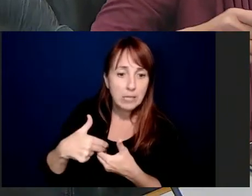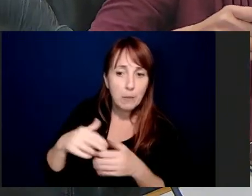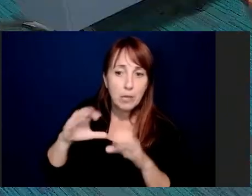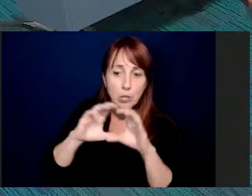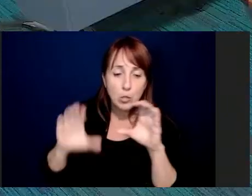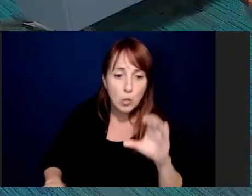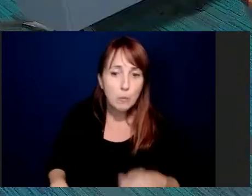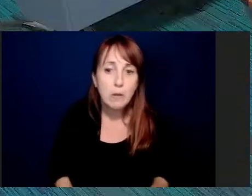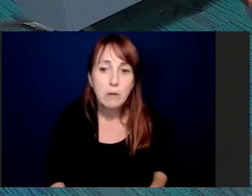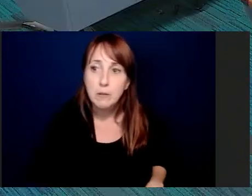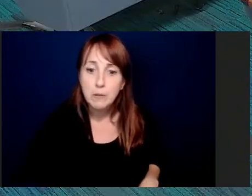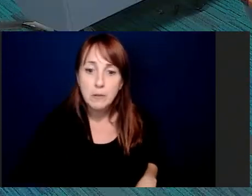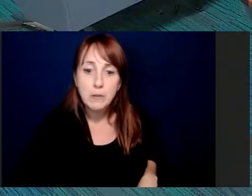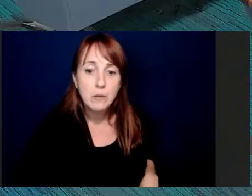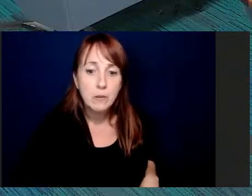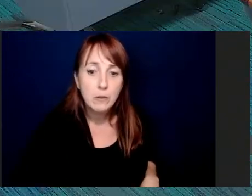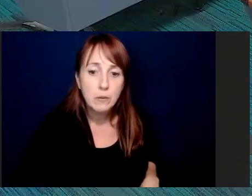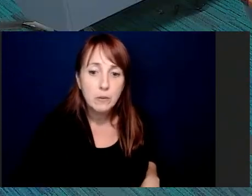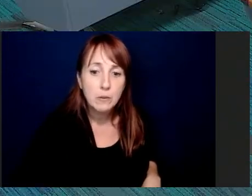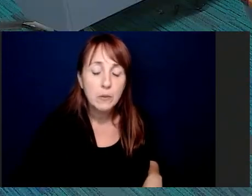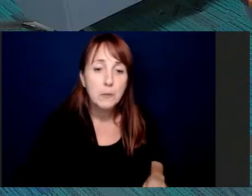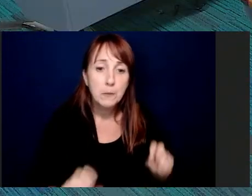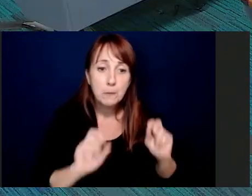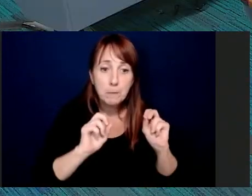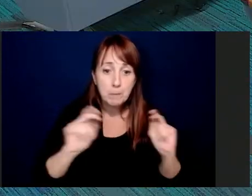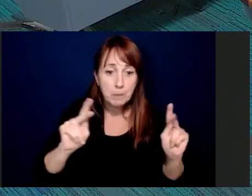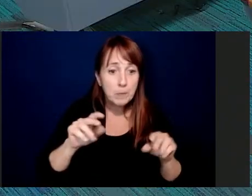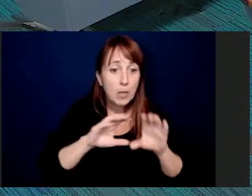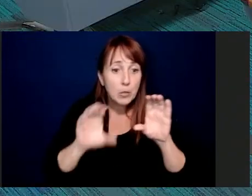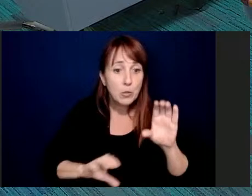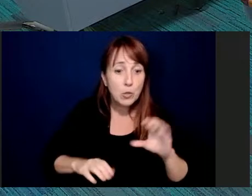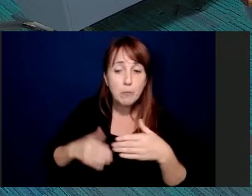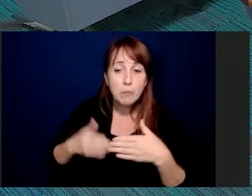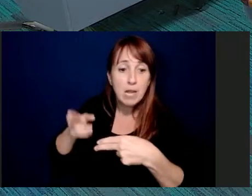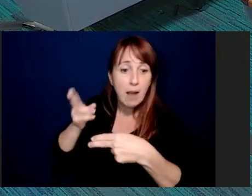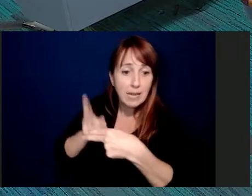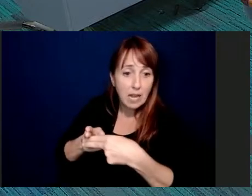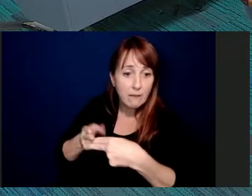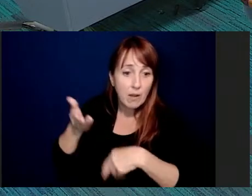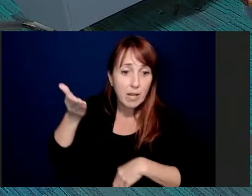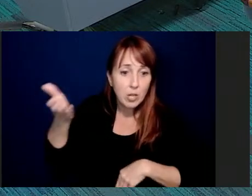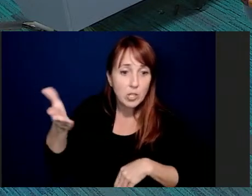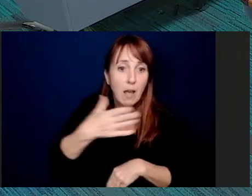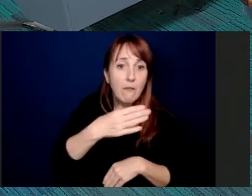Okay. Okay, let's do the zoom. Please identify yourself and then we'll have DCA